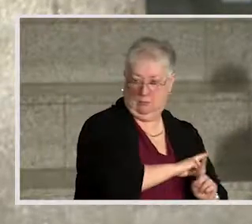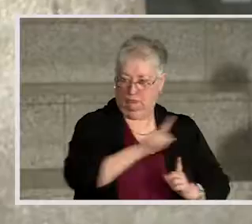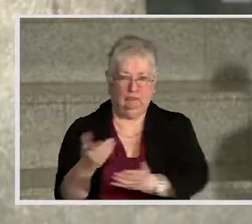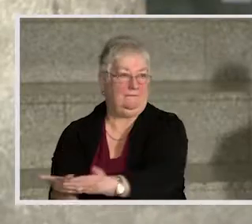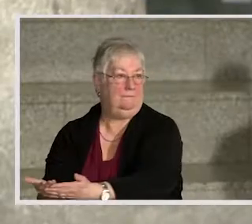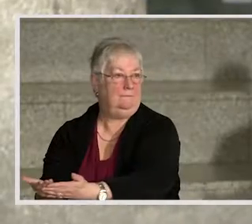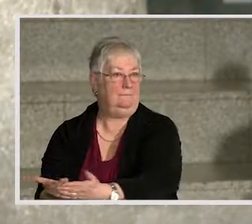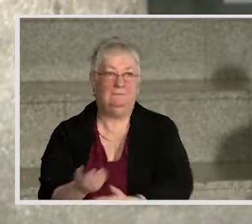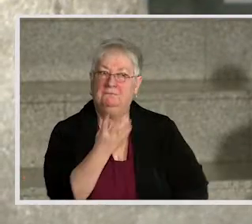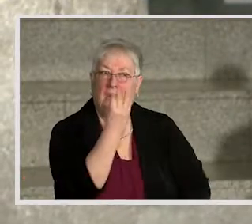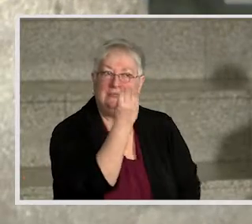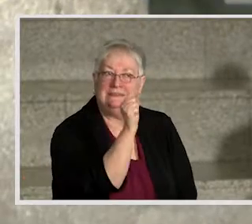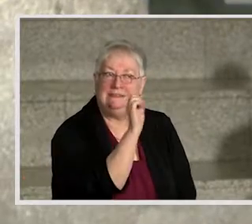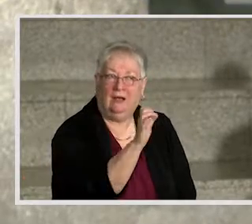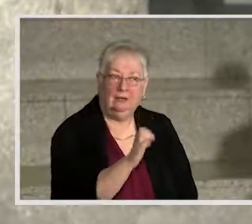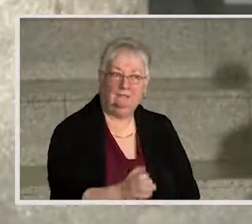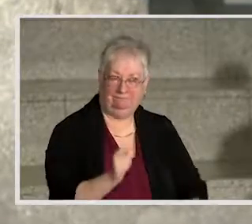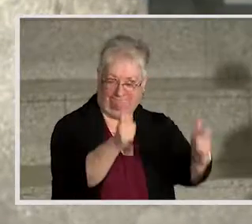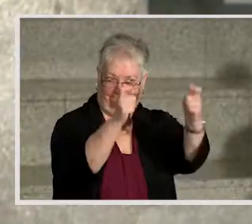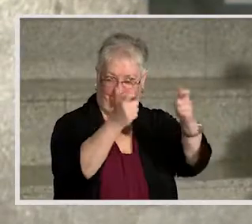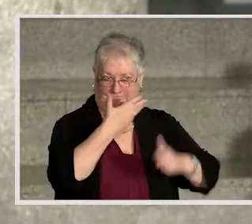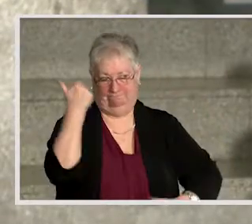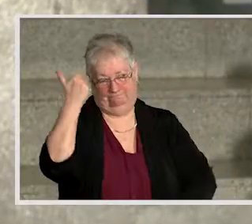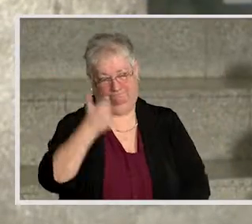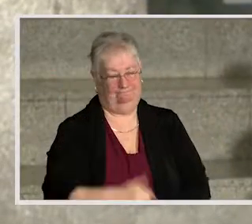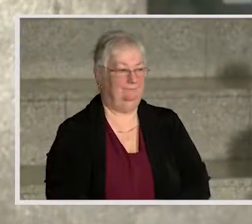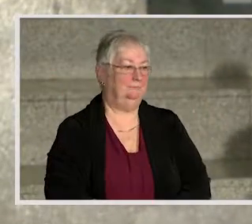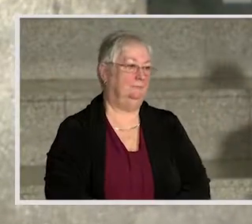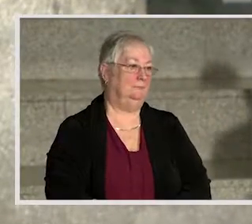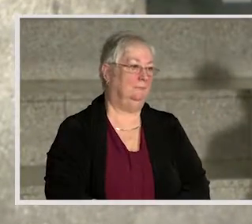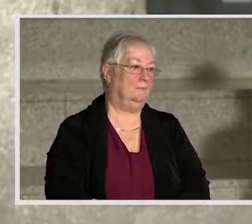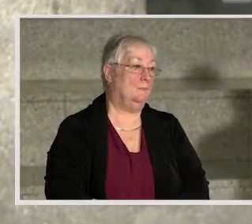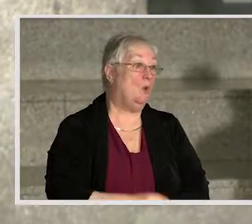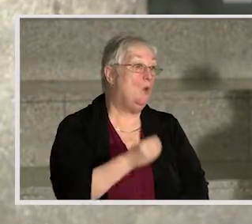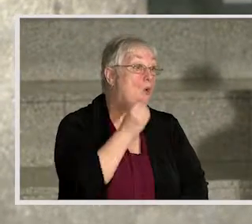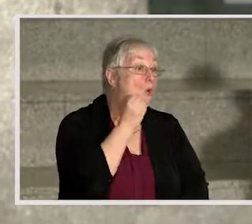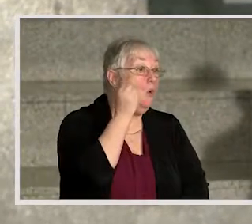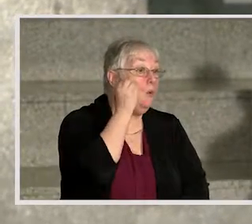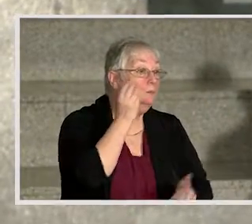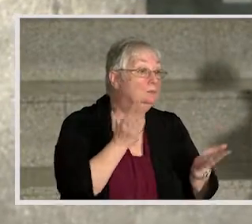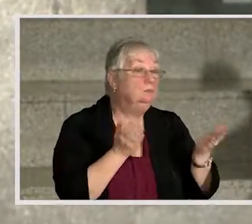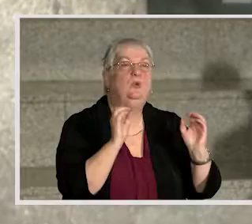INVESTMENTS WE MADE LAST YEAR IN PERMANENT SUPPORTIVE HOUSING AND OTHER PROGRAMS THE NUMBER OF HOMELESS VETERANS HAS FALLEN BY